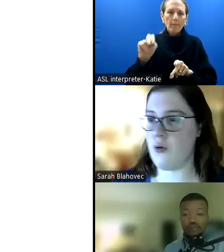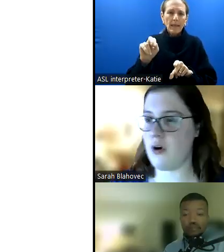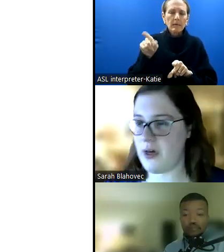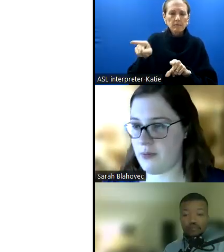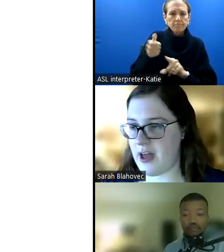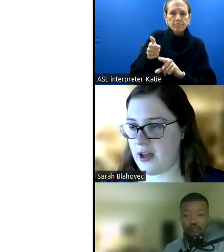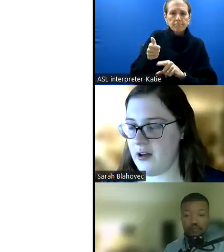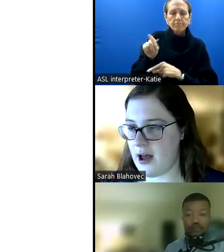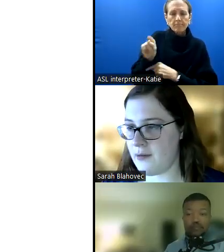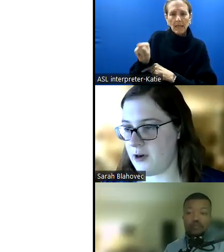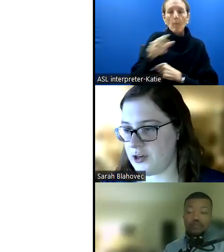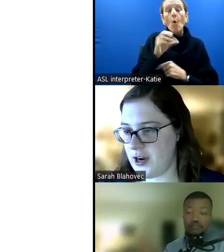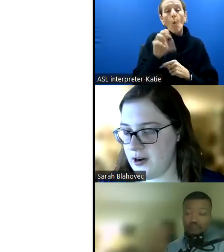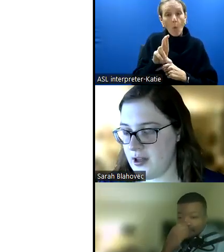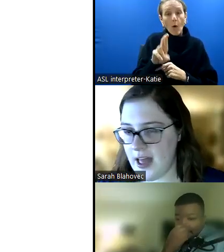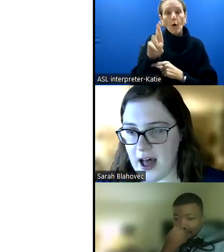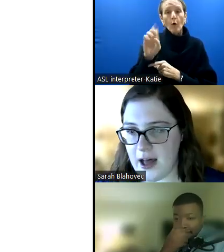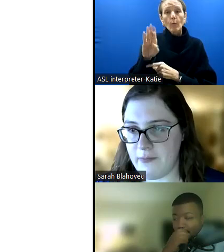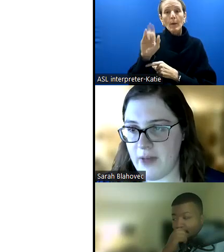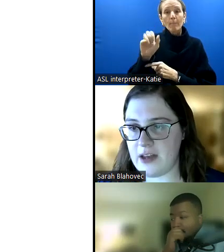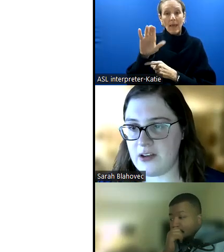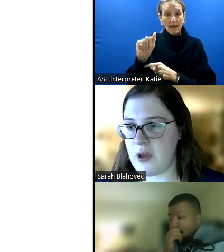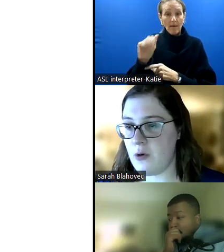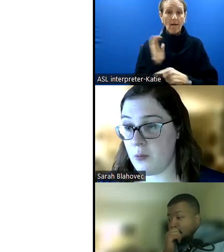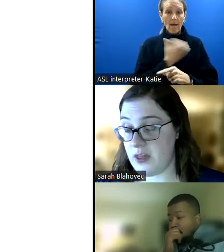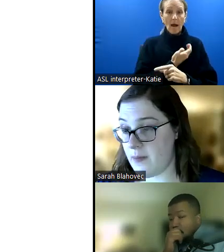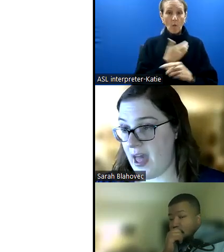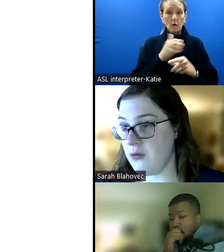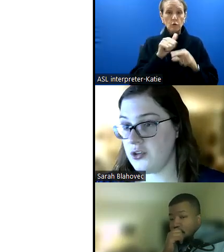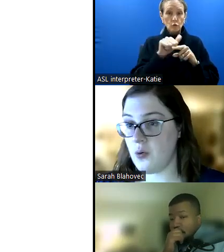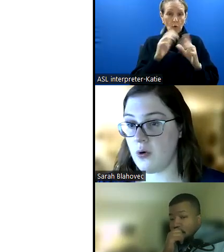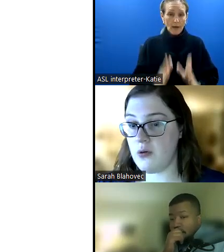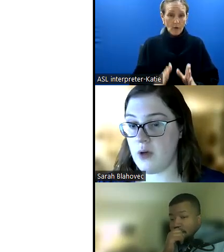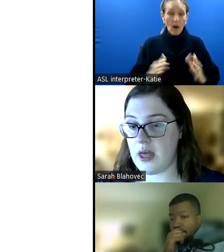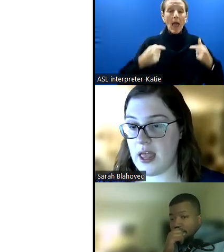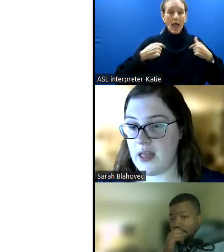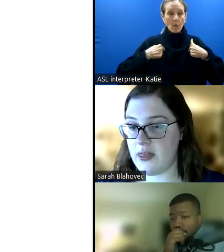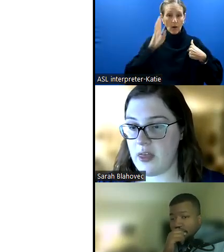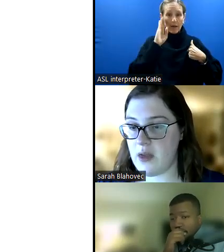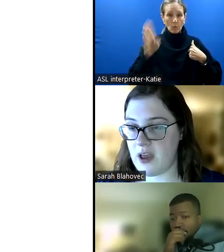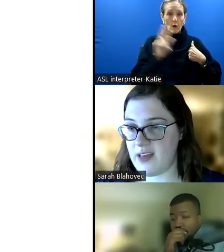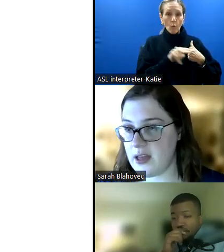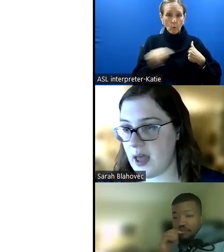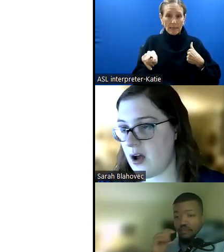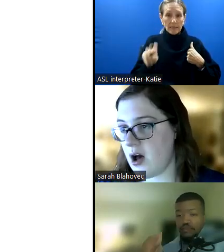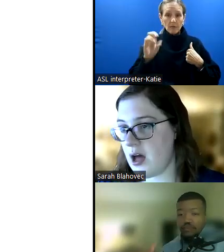or with Rebecca, our trainer, and we will read them out. Or you can hit the Raise Hand icon,